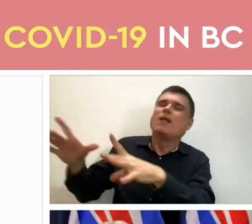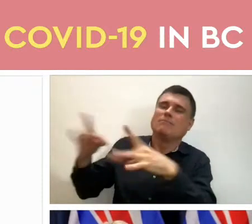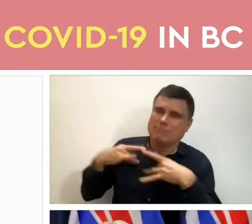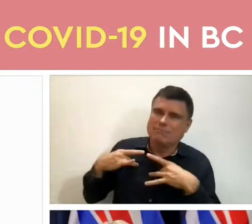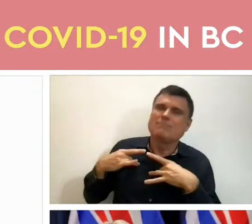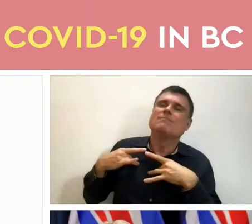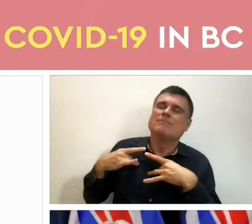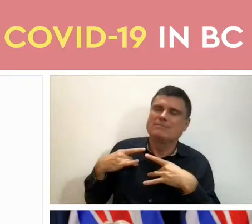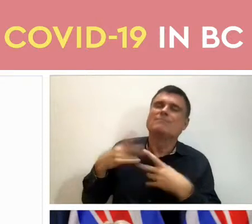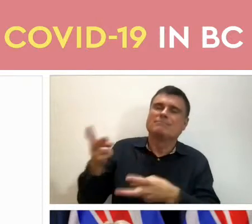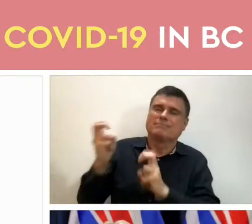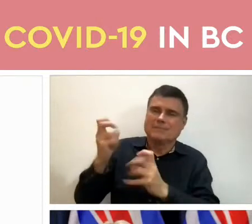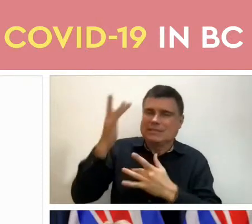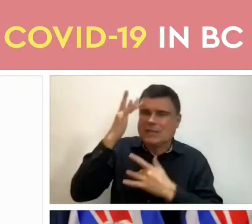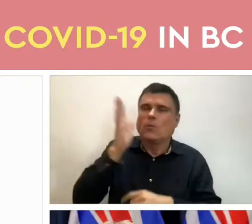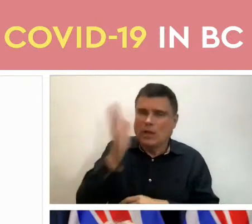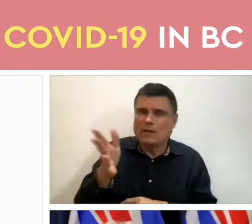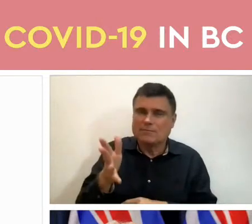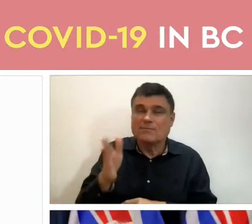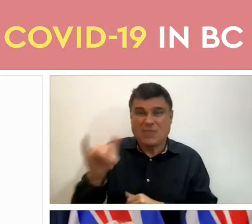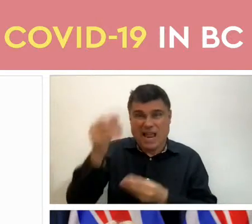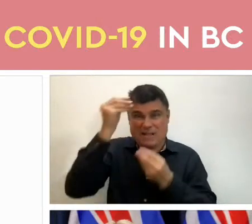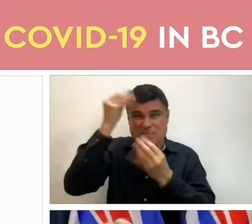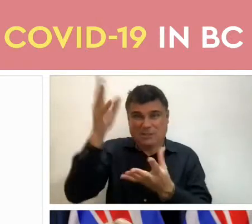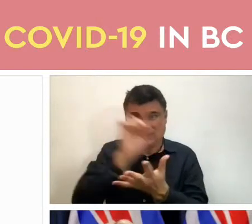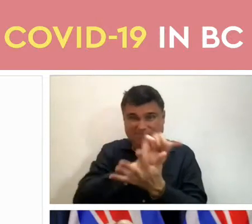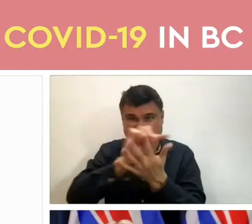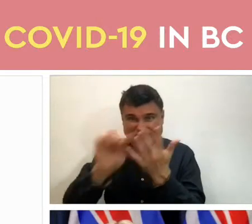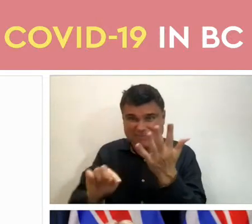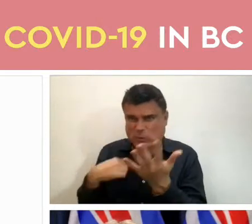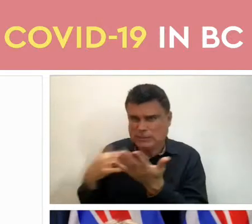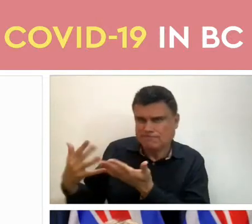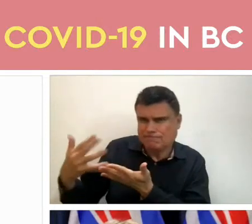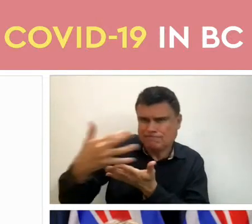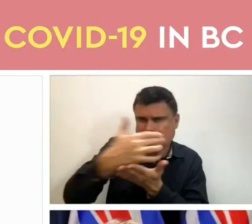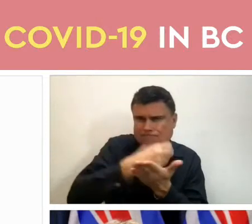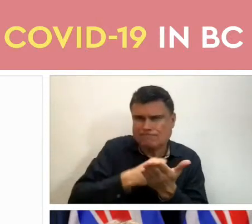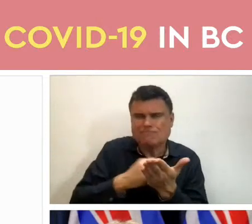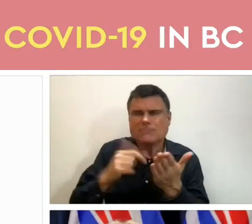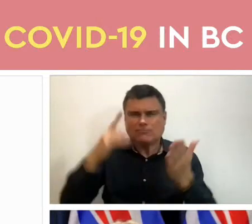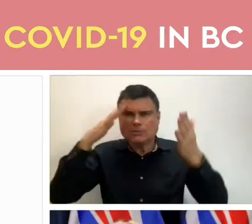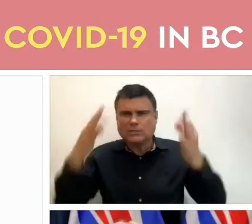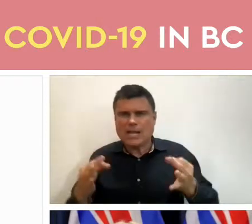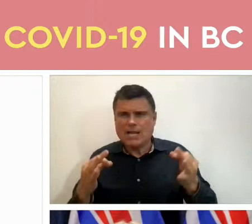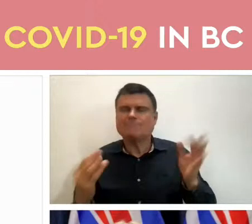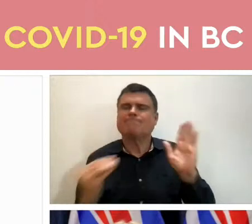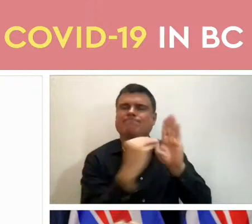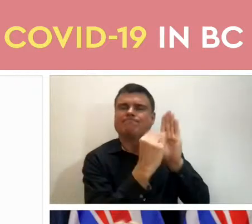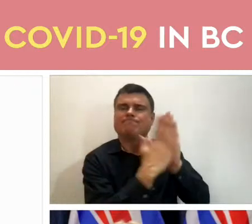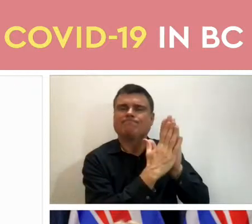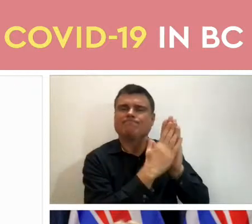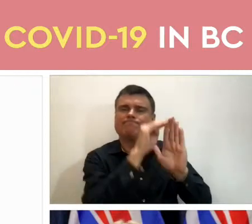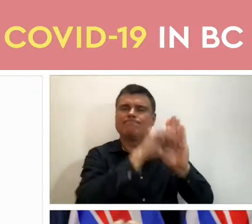that will be in place today are looking at what we are seeing here in British Columbia and